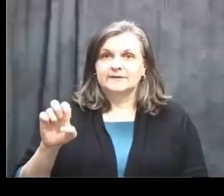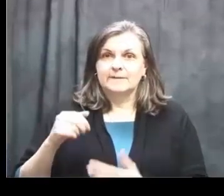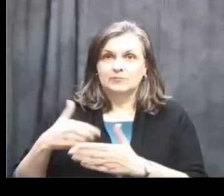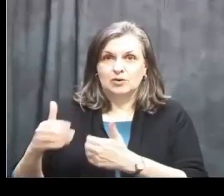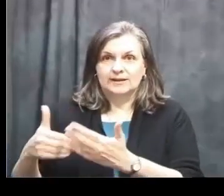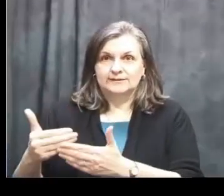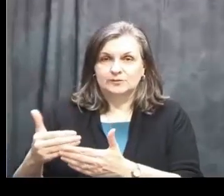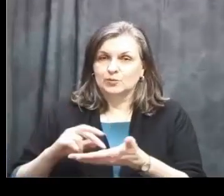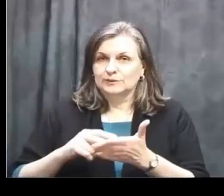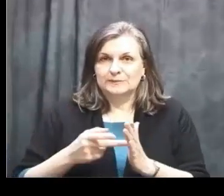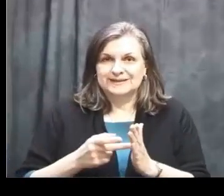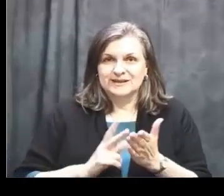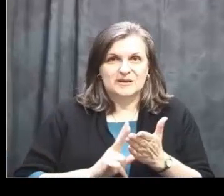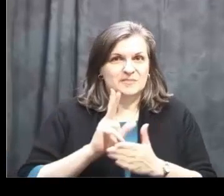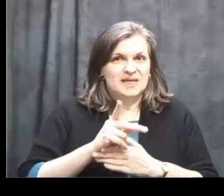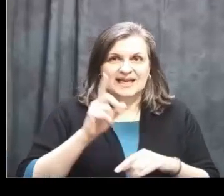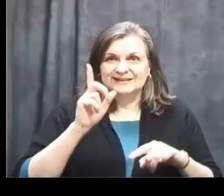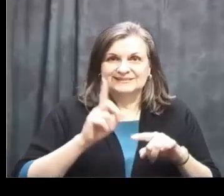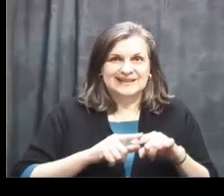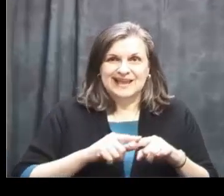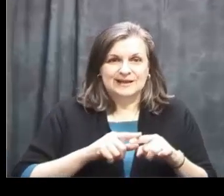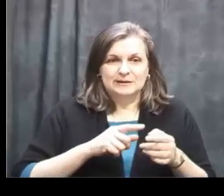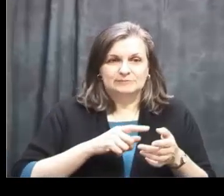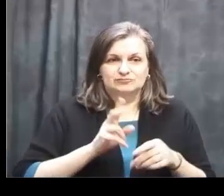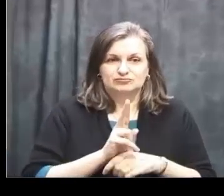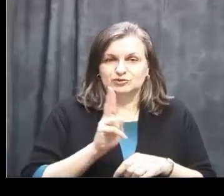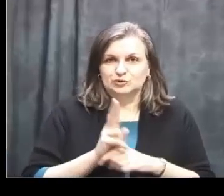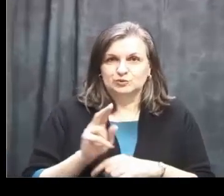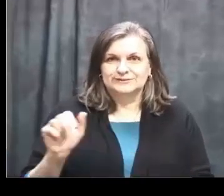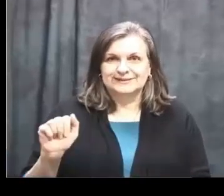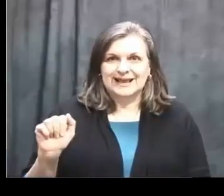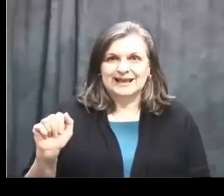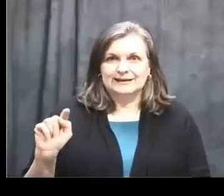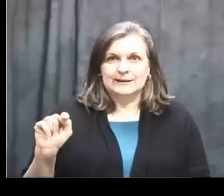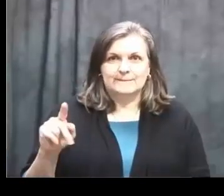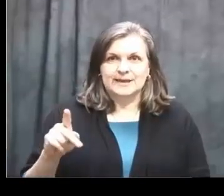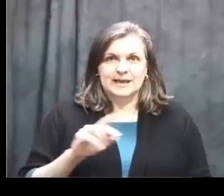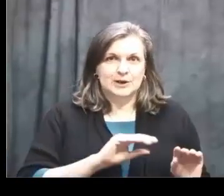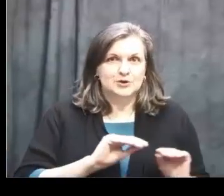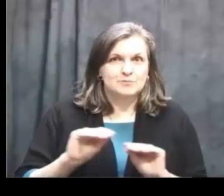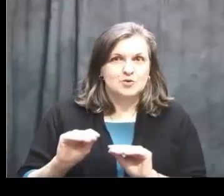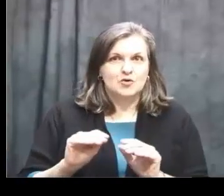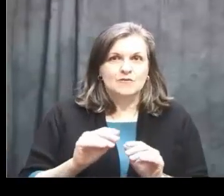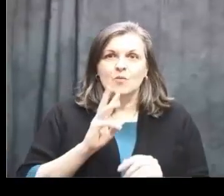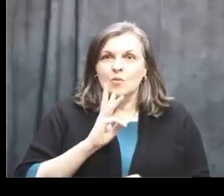that plant cannot afford to expend ATP to move water